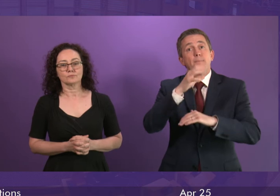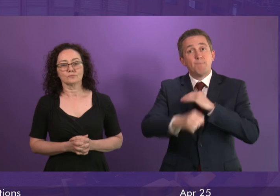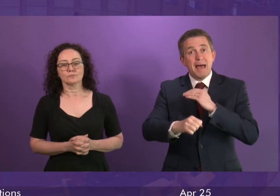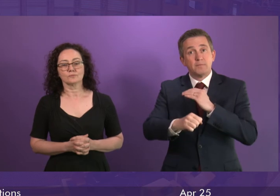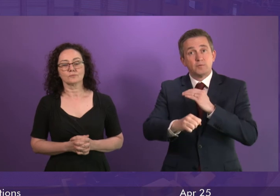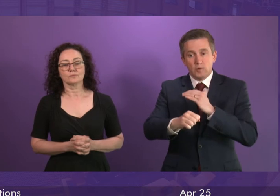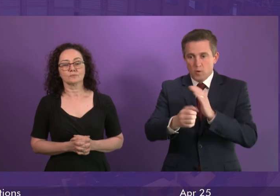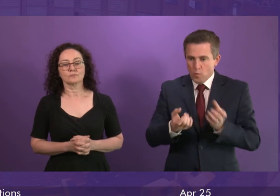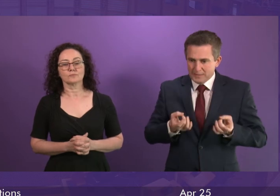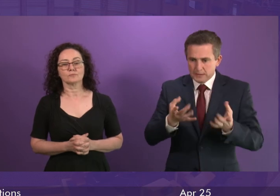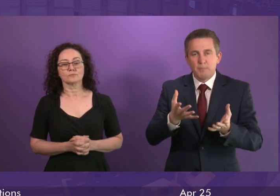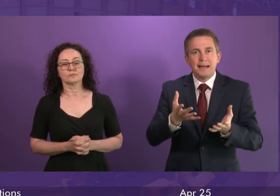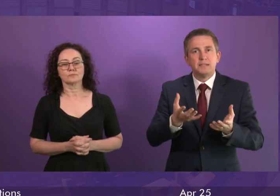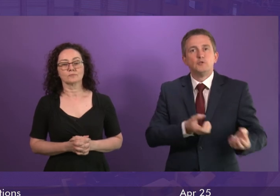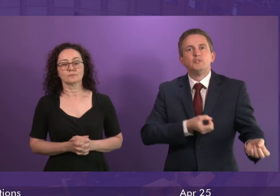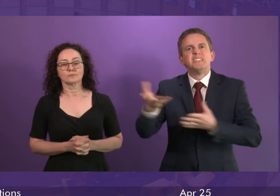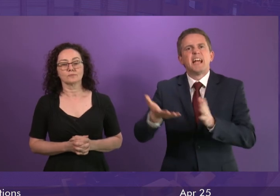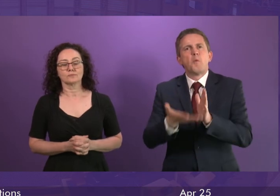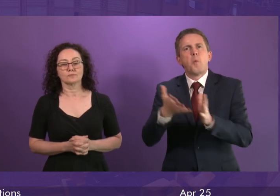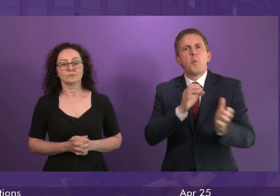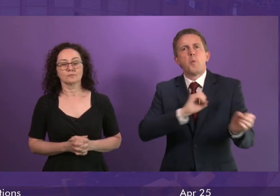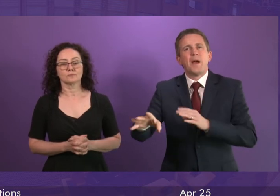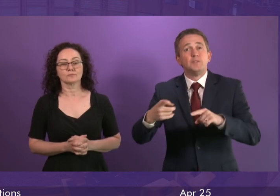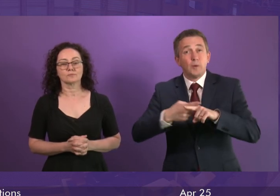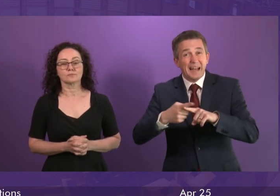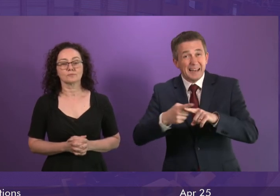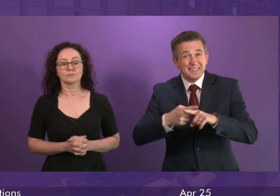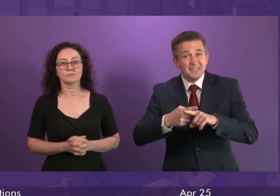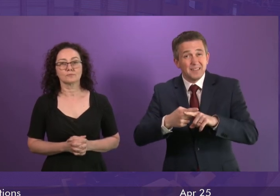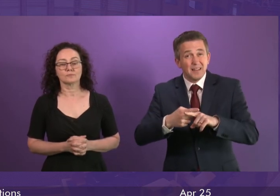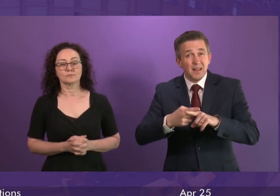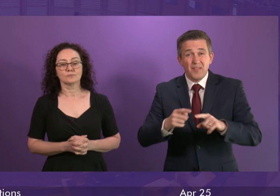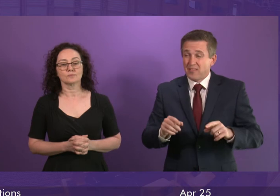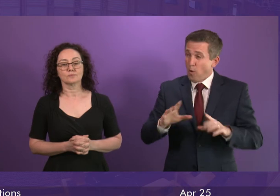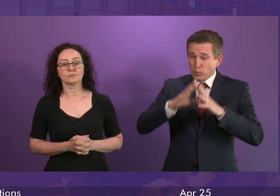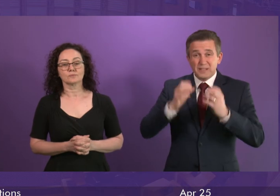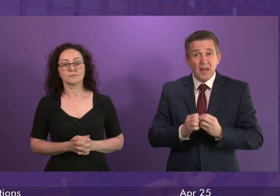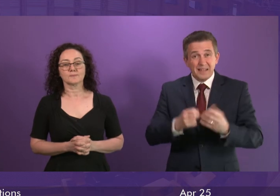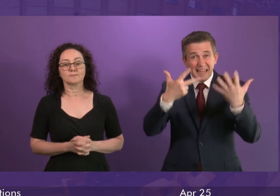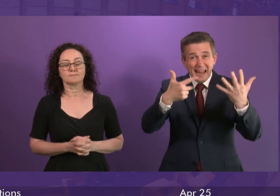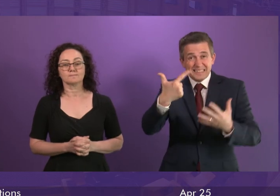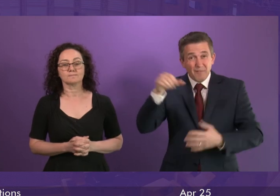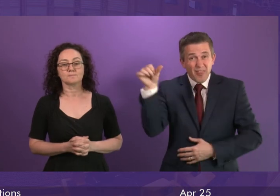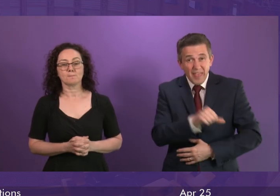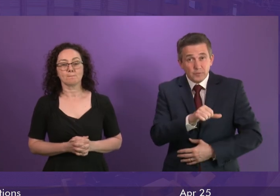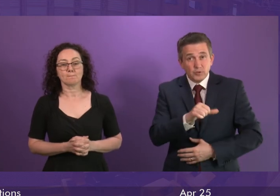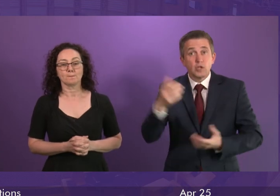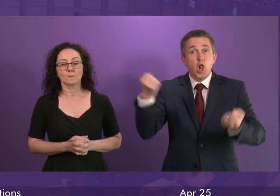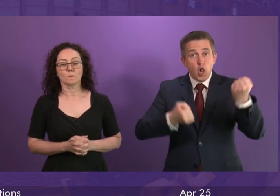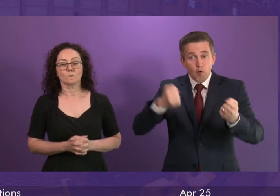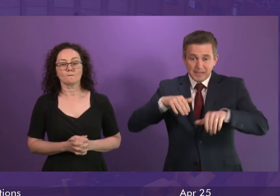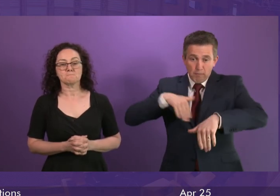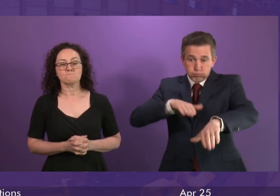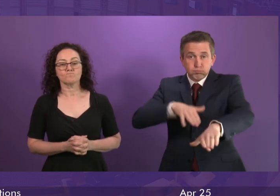Scottish waste to England. That means 87,000 bin lorries being sent down the M74. When